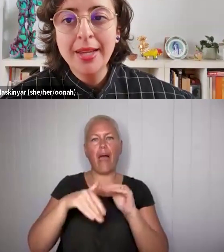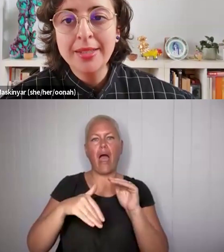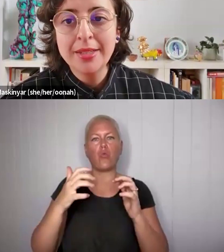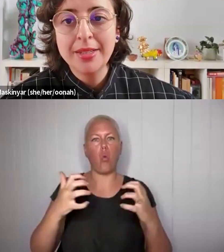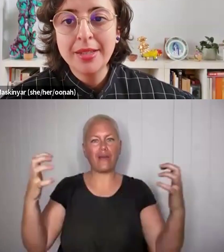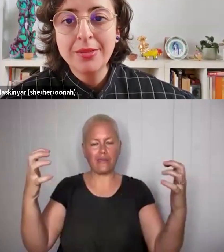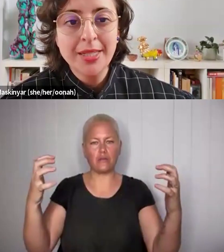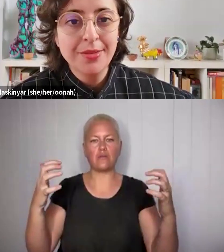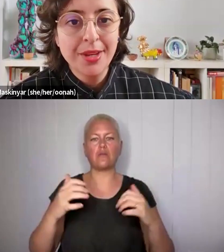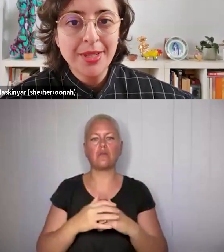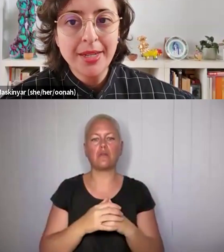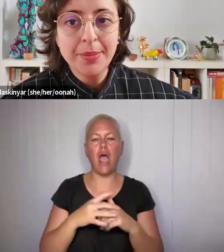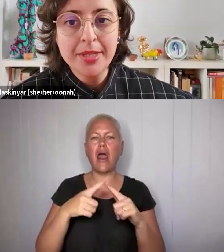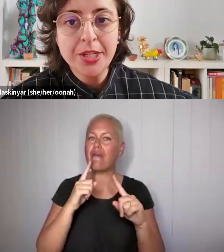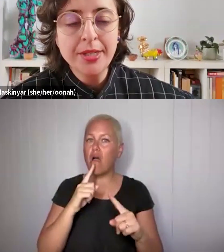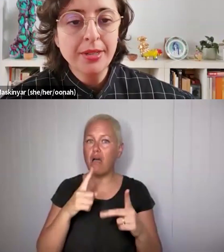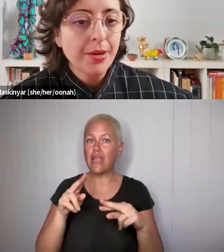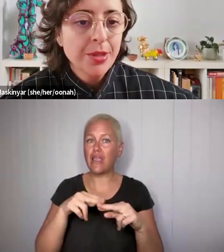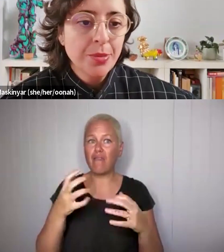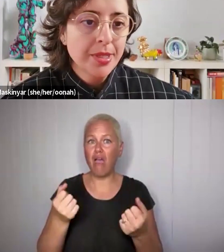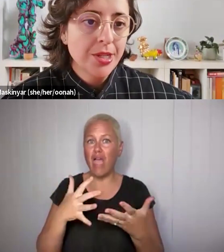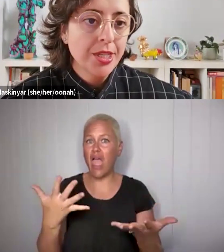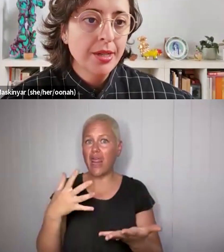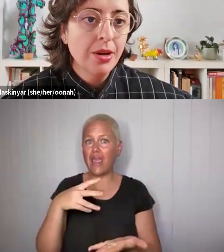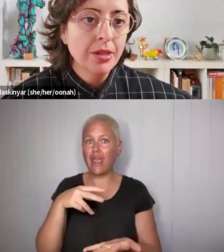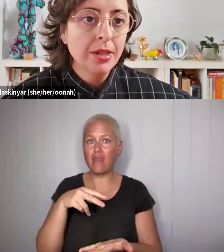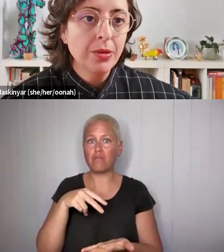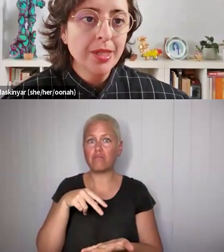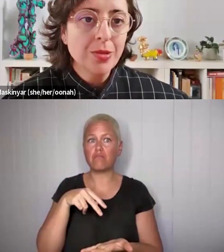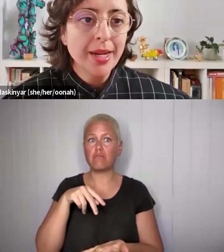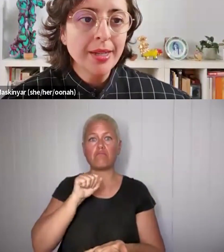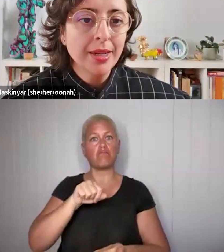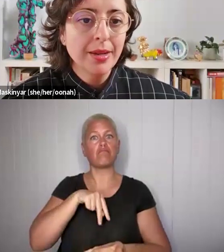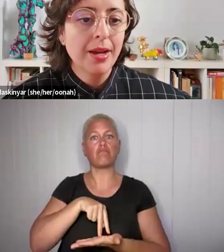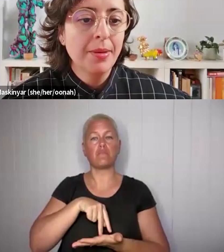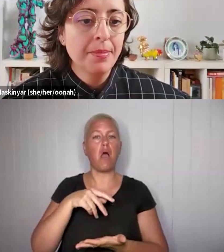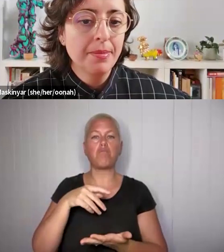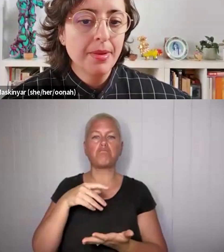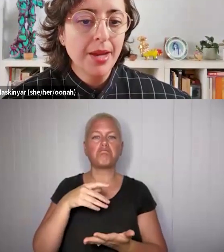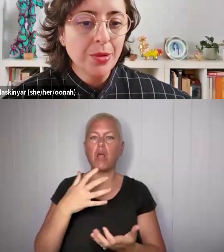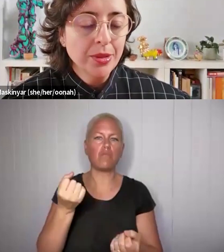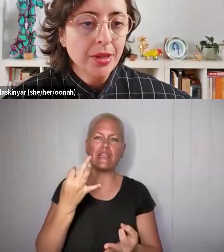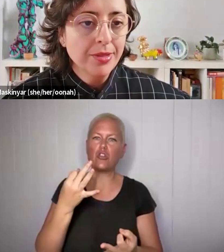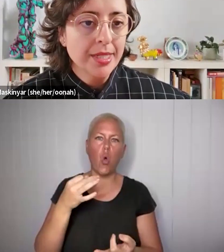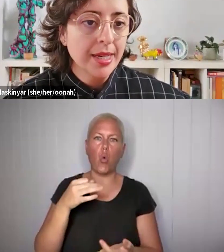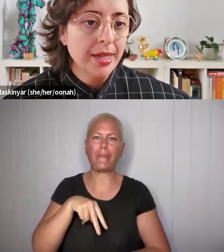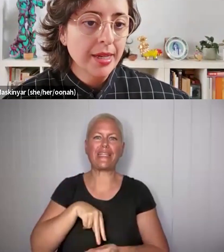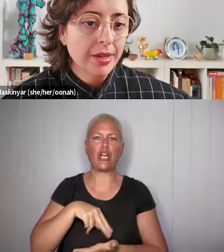and to advise if there is any position. There is no position on audience rating at all. Obviously,